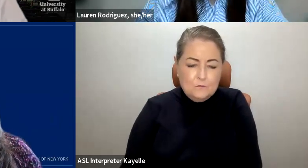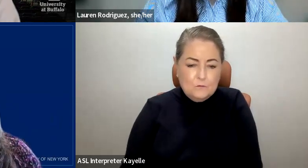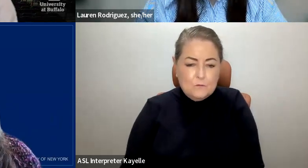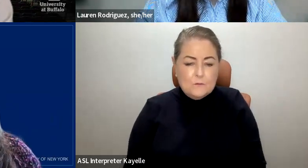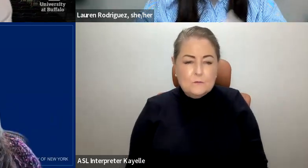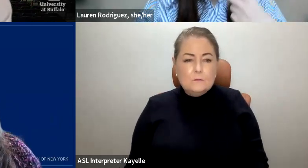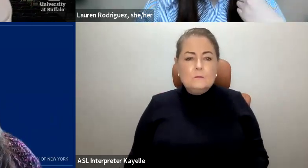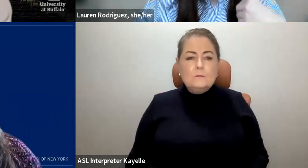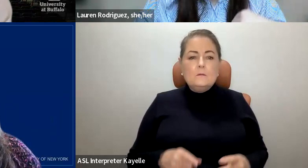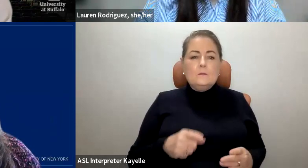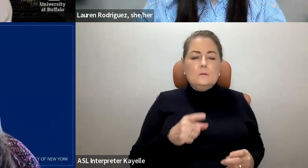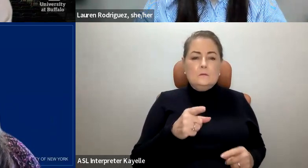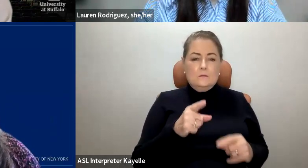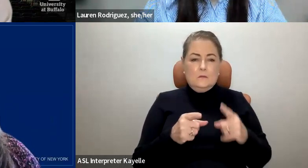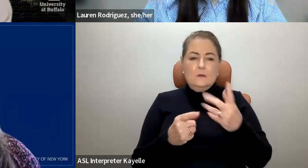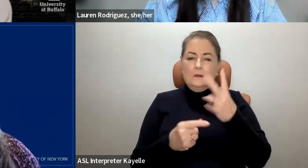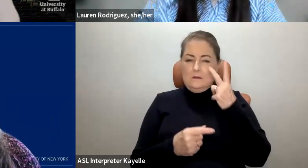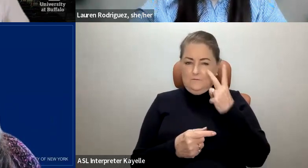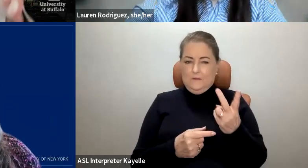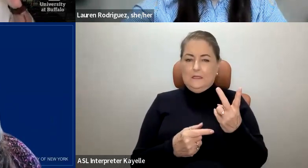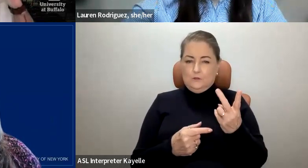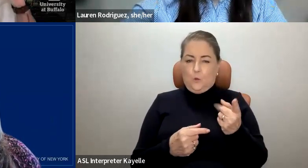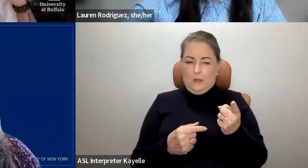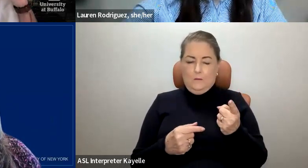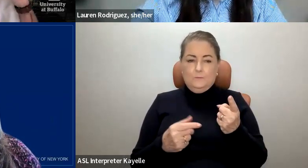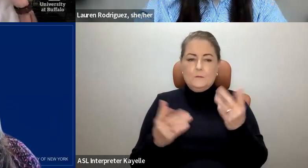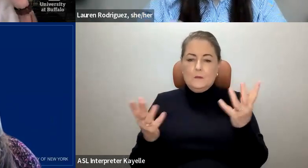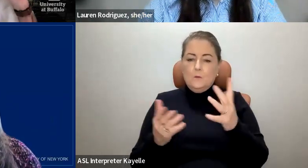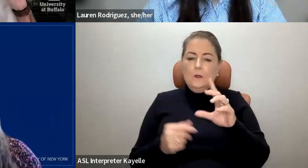this is a kind of a visual of what the landscape kind of